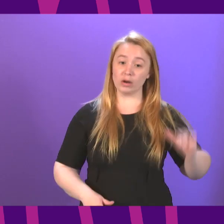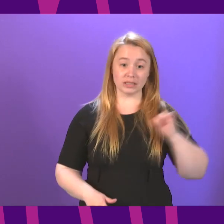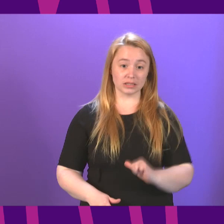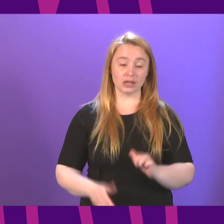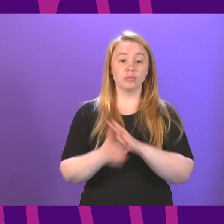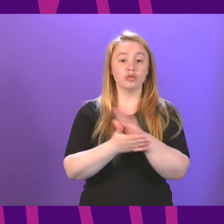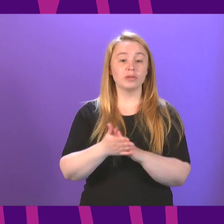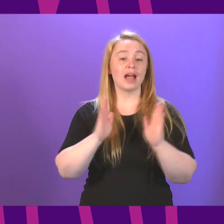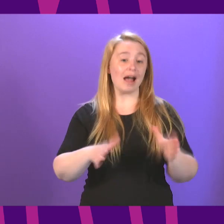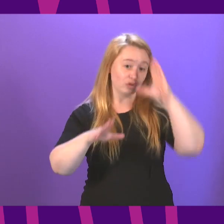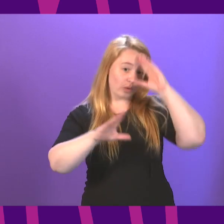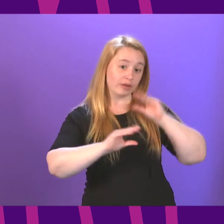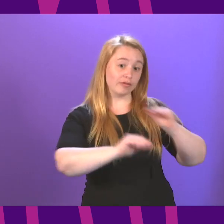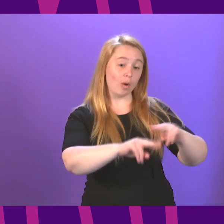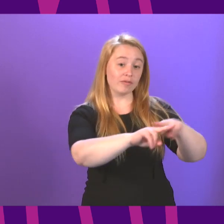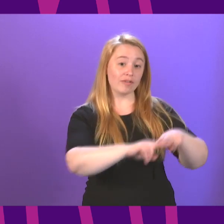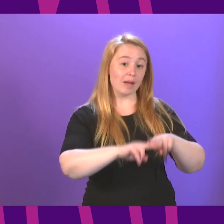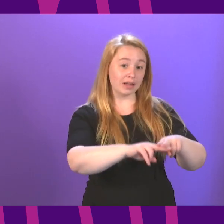I suggest that there have been breaches of that duty of candour law.